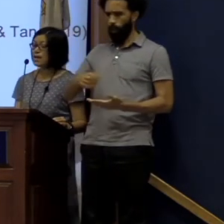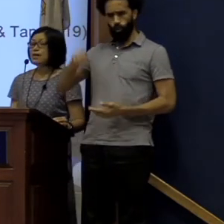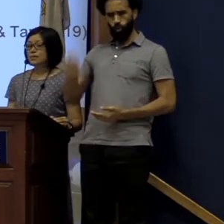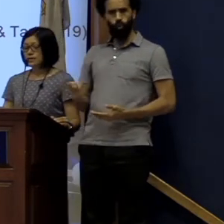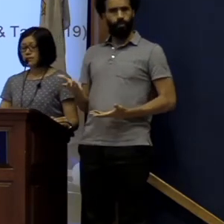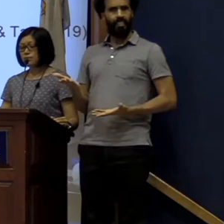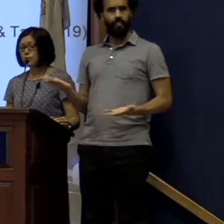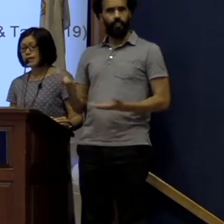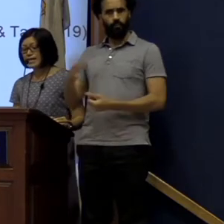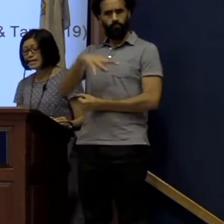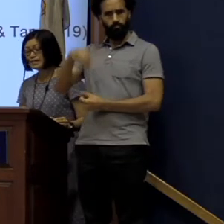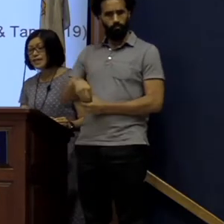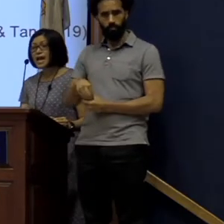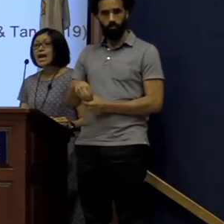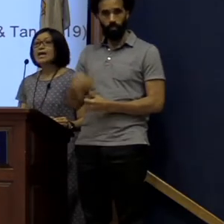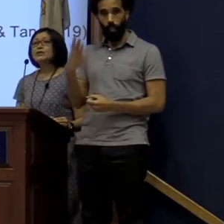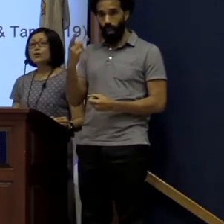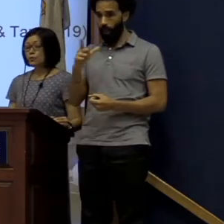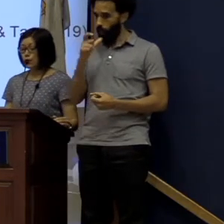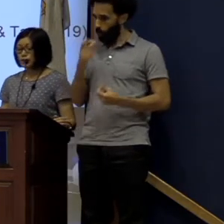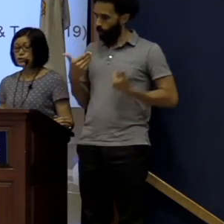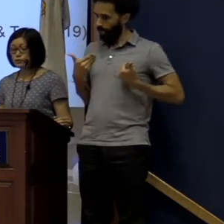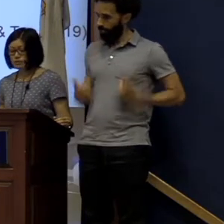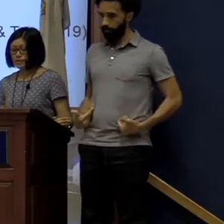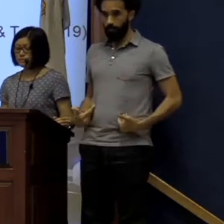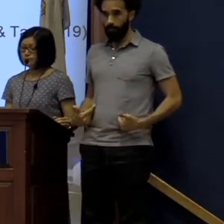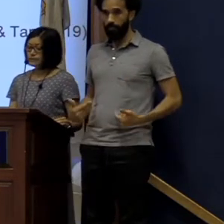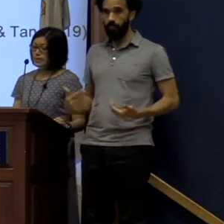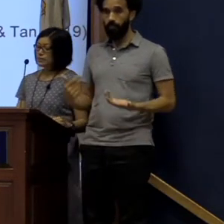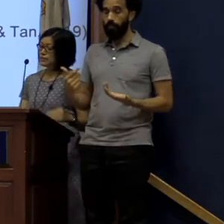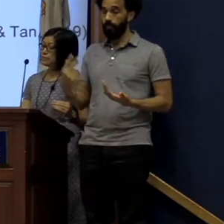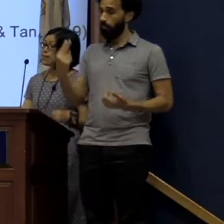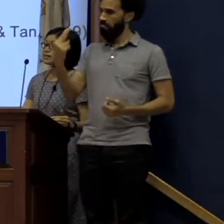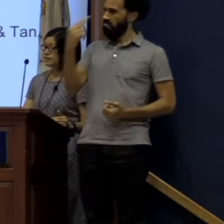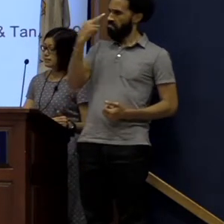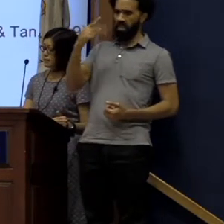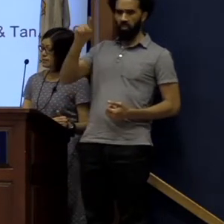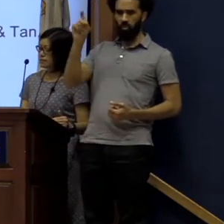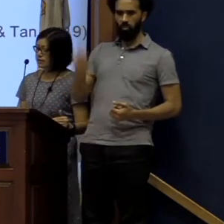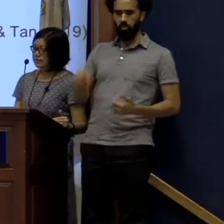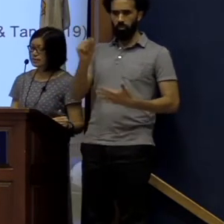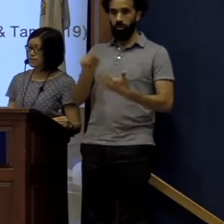Because of who one is and not who one should be in which the practices that the community support